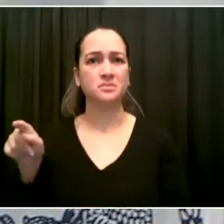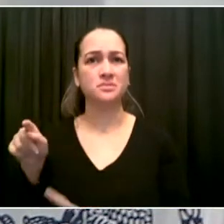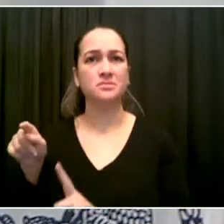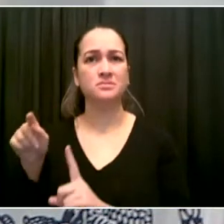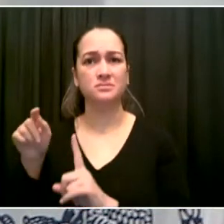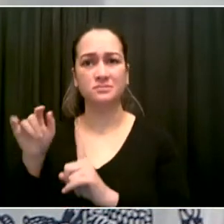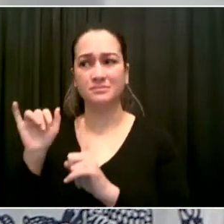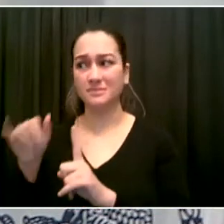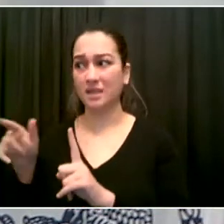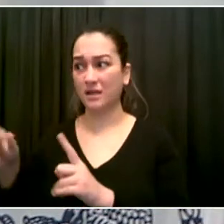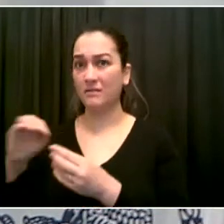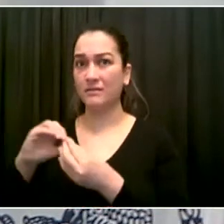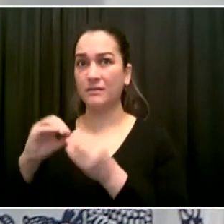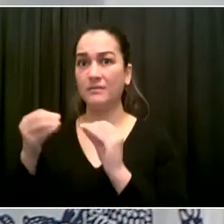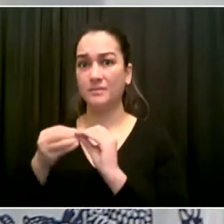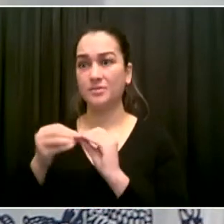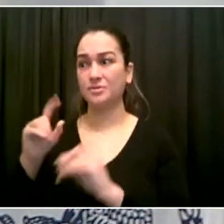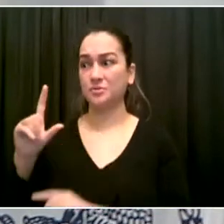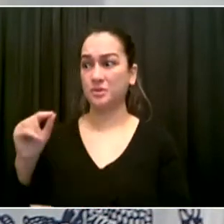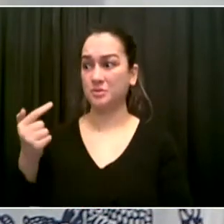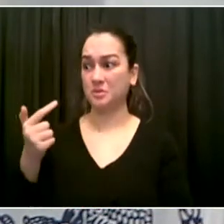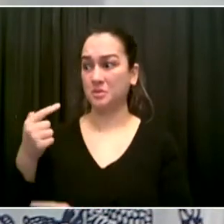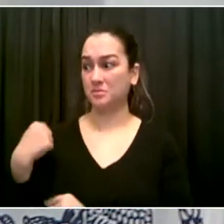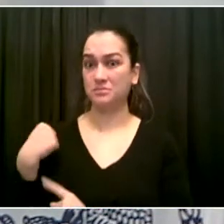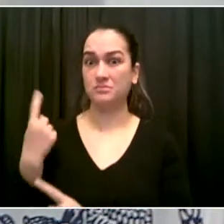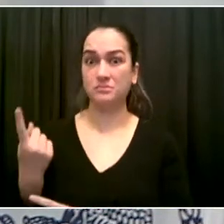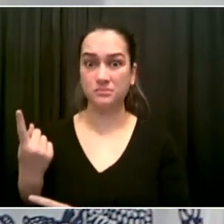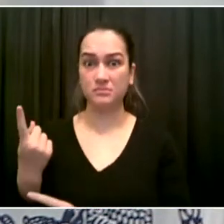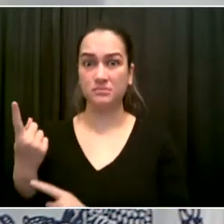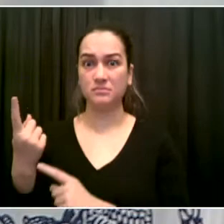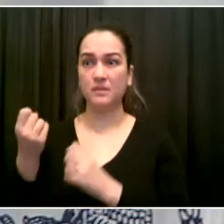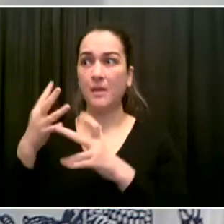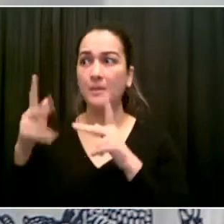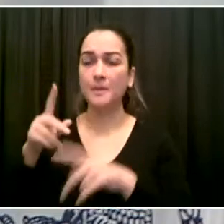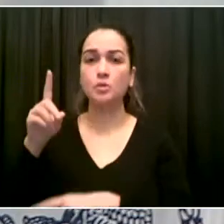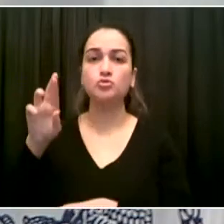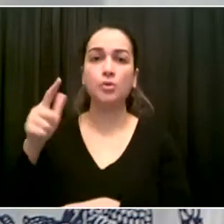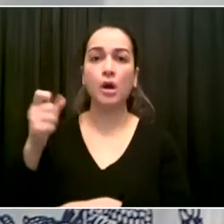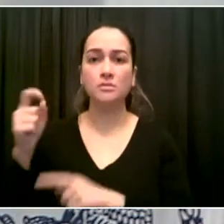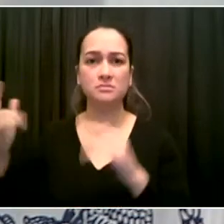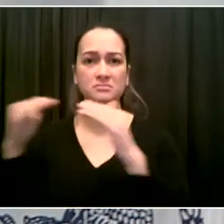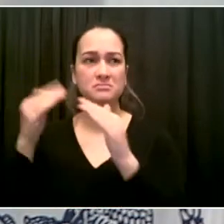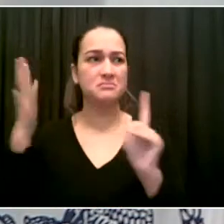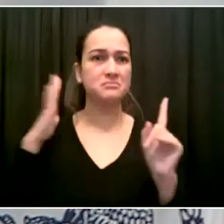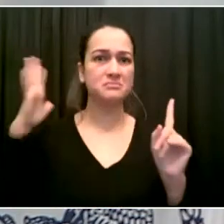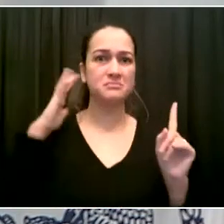THE NUMBER OF OVERDOSES WE HAVE SEEN IS SIMILAR TO THOSE BACK IN 2016 NDA 2017 BEFORE